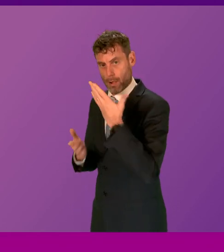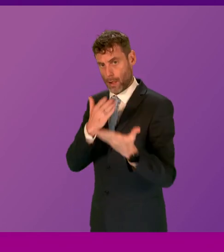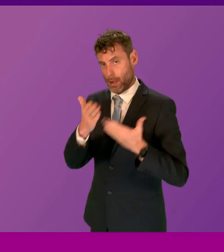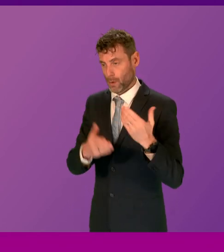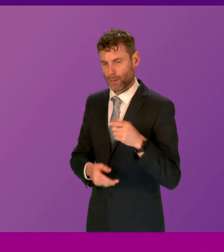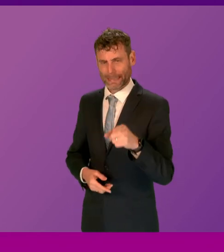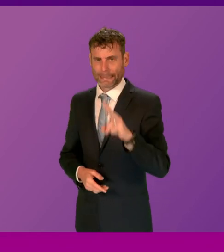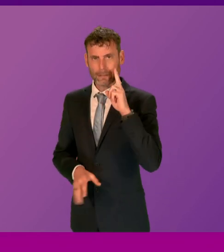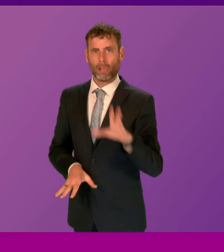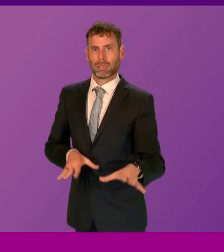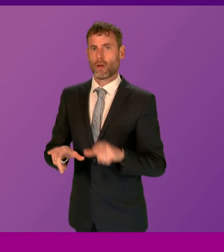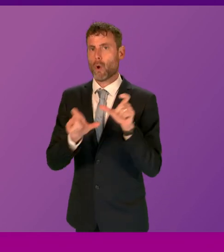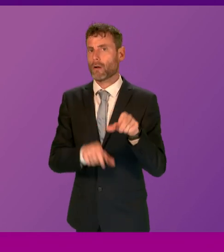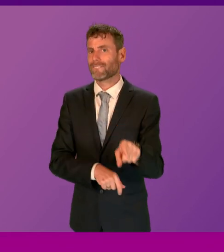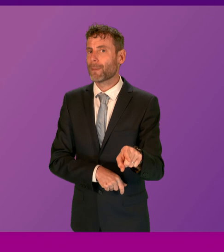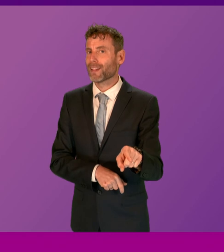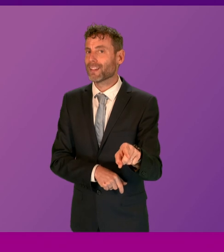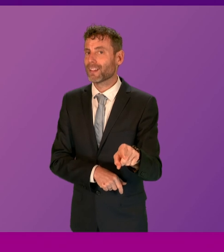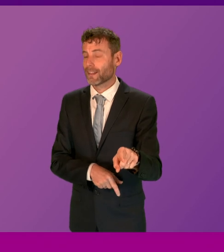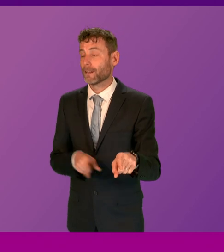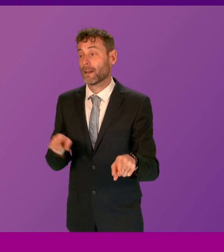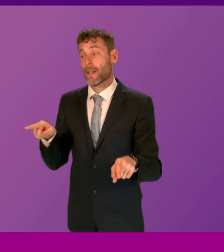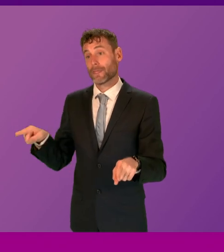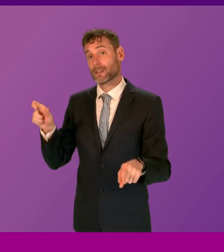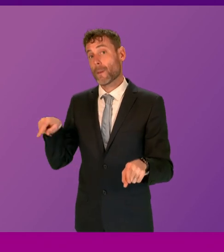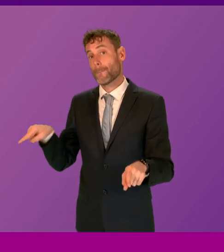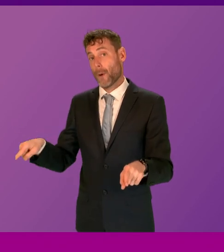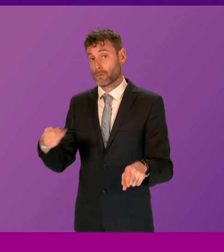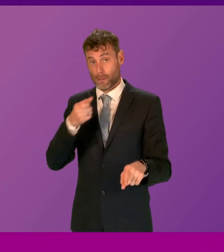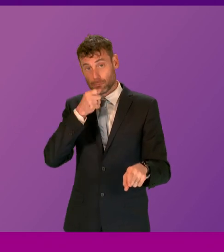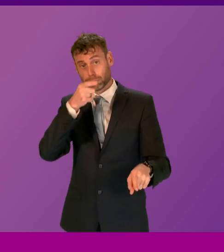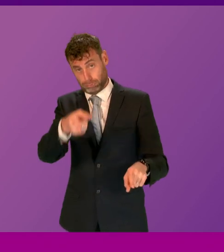for the SNP Government. The whistleblower in NHS Grampian continued: